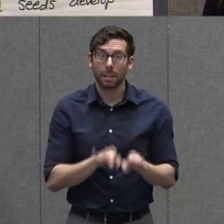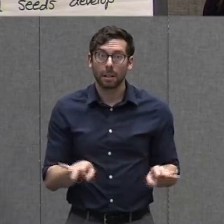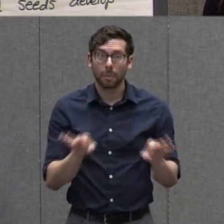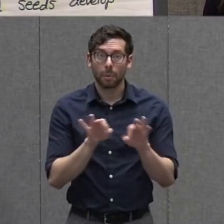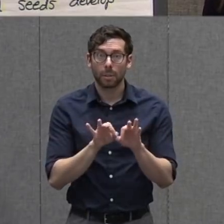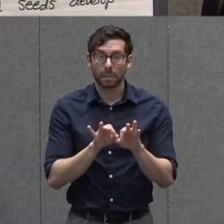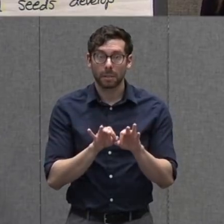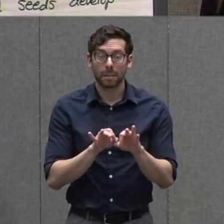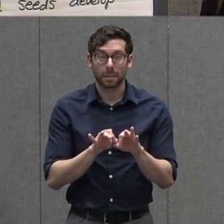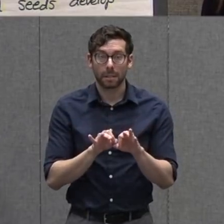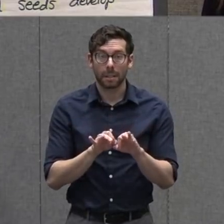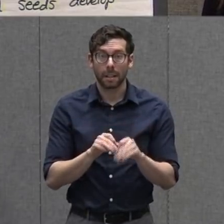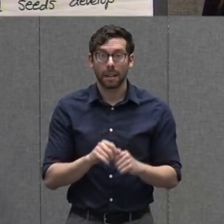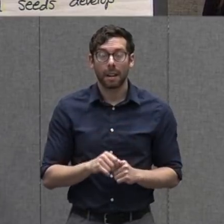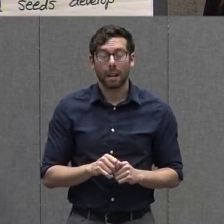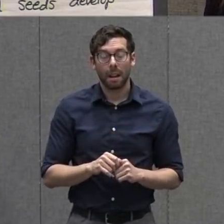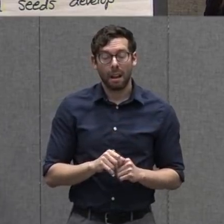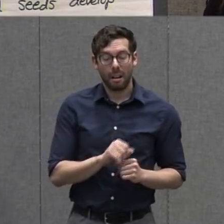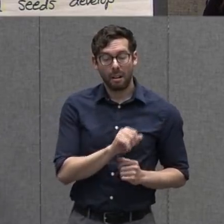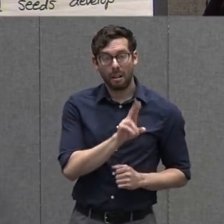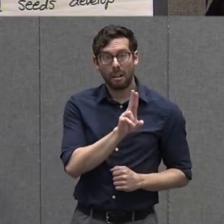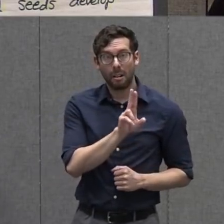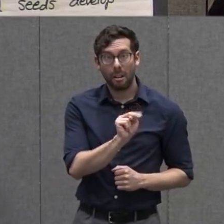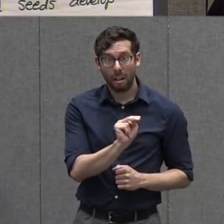Un. I see un all the time.